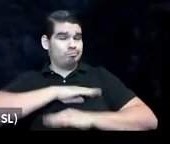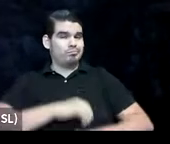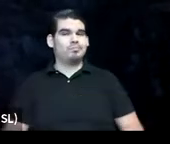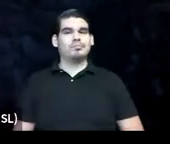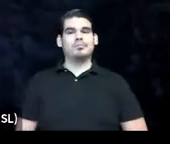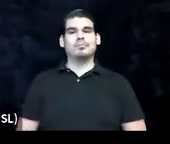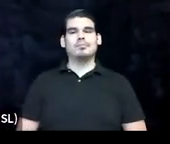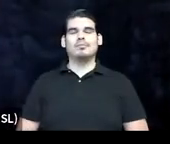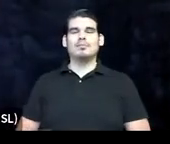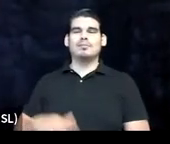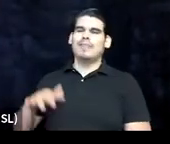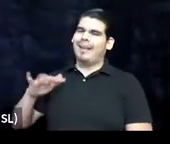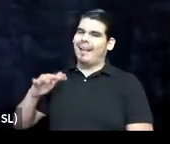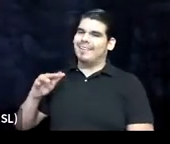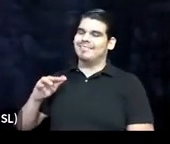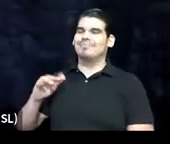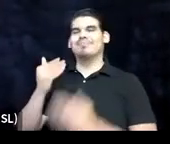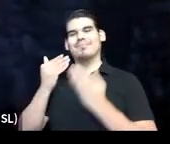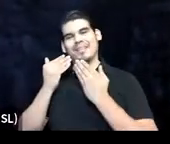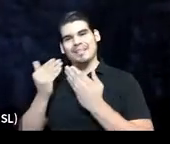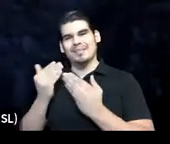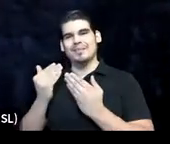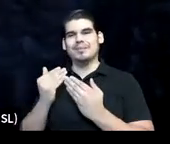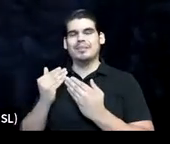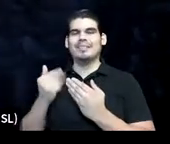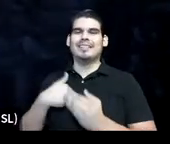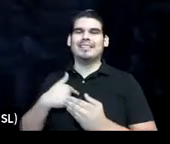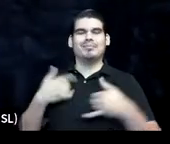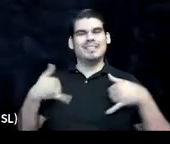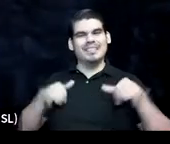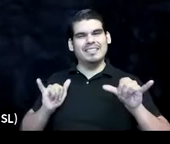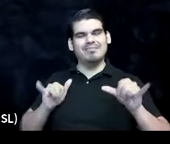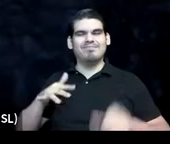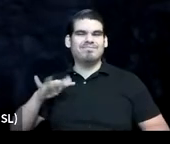the SSCCC. What are their actions once they receive the resolution.